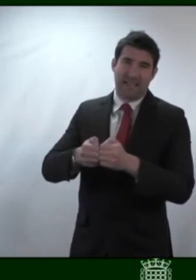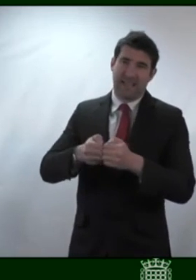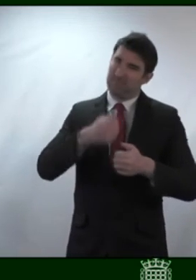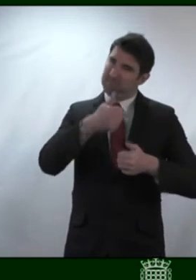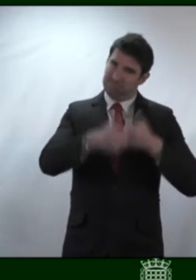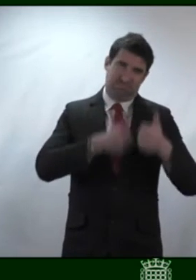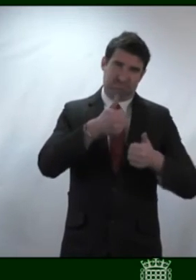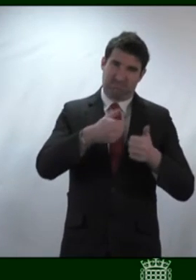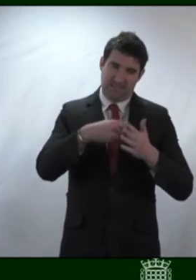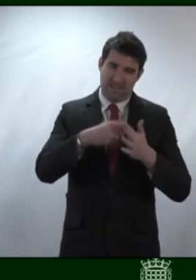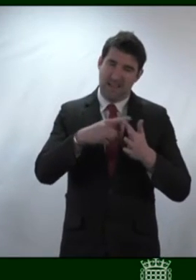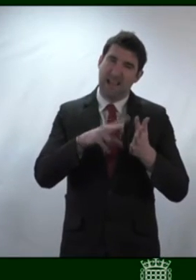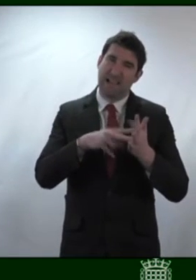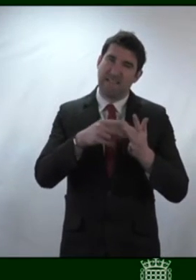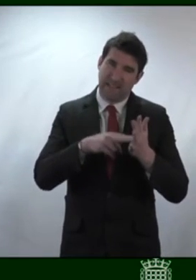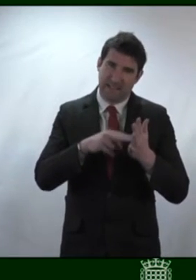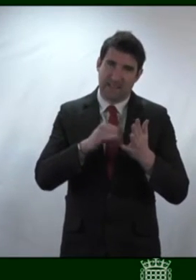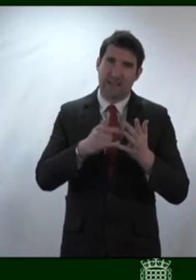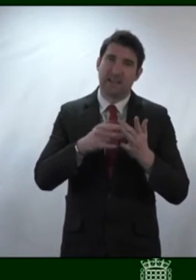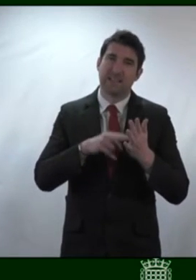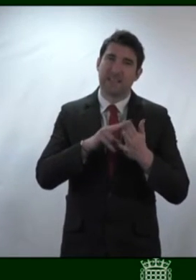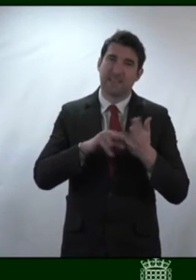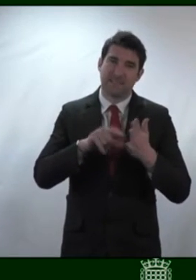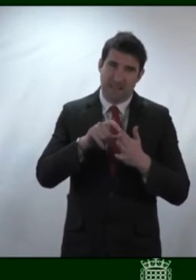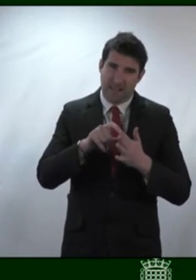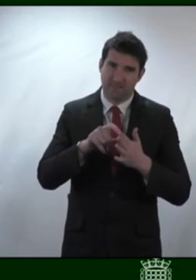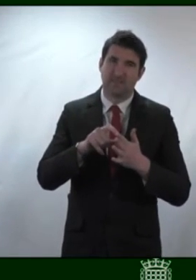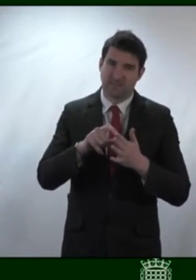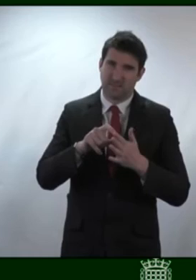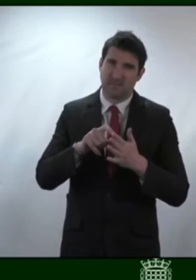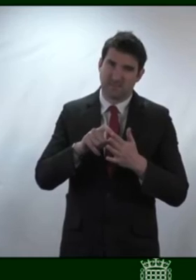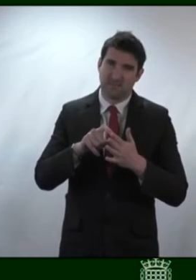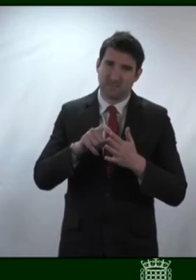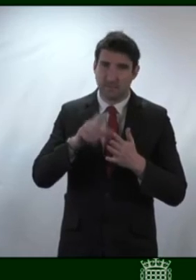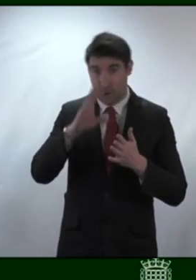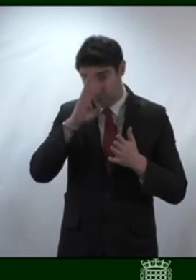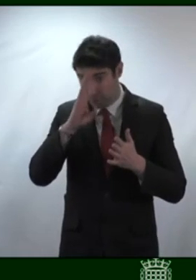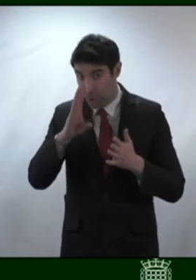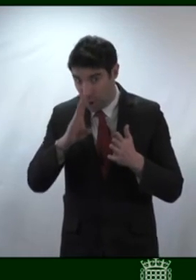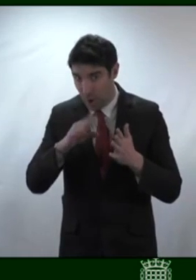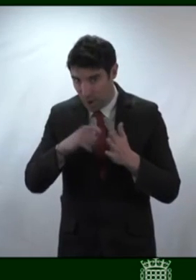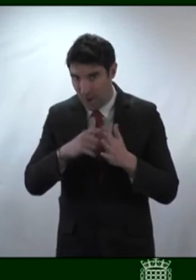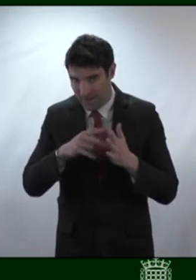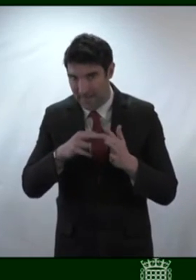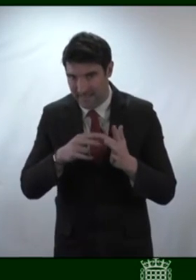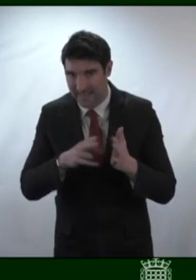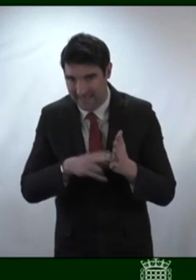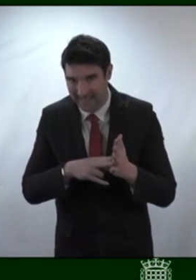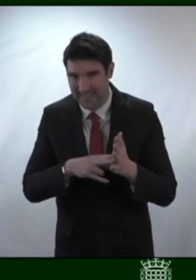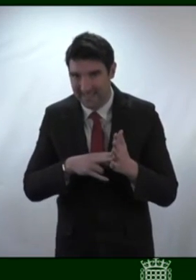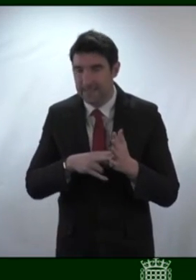For what Sir Kevin—thank you, Mr Speaker—and Leeds Rhinos have done. MND is indeed a